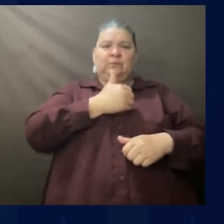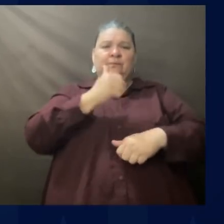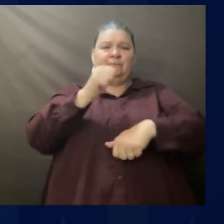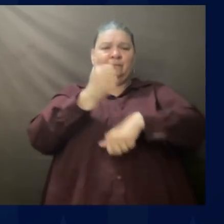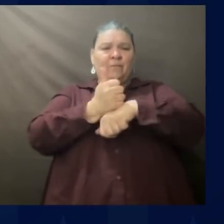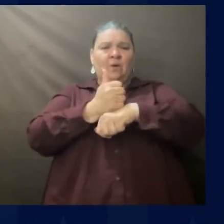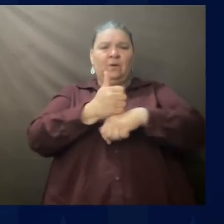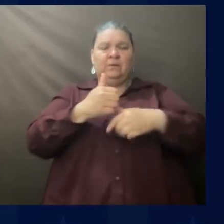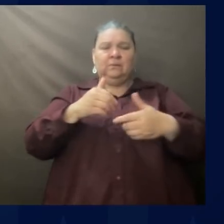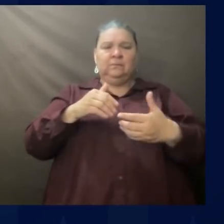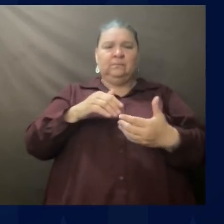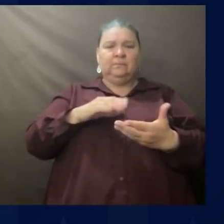for which we swear an oath.